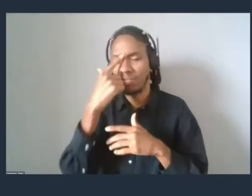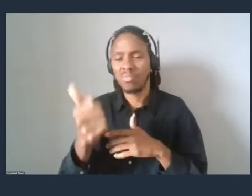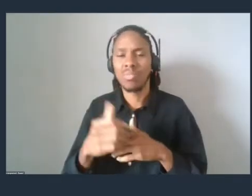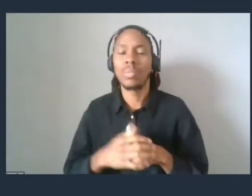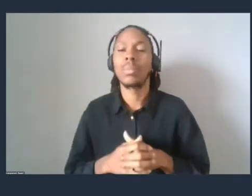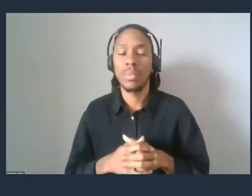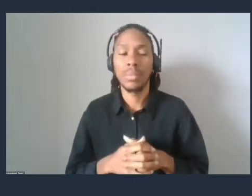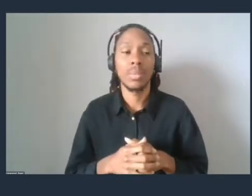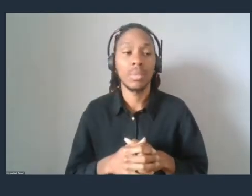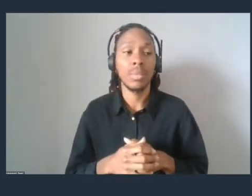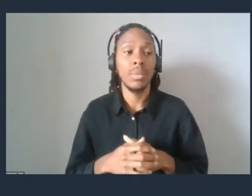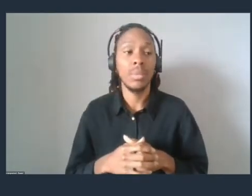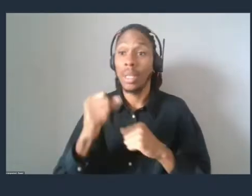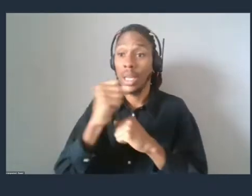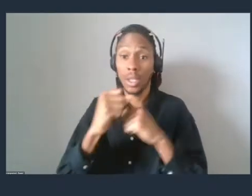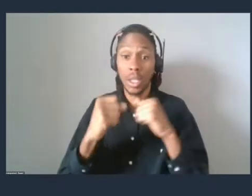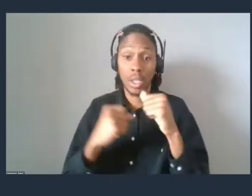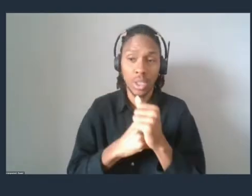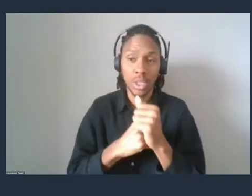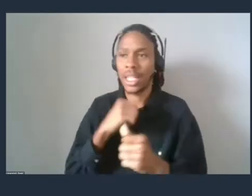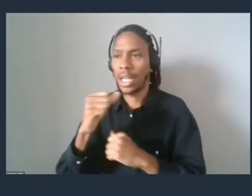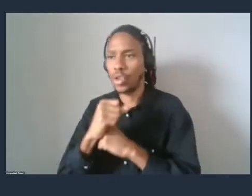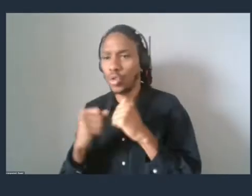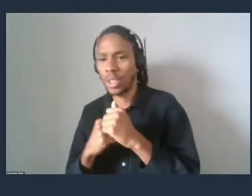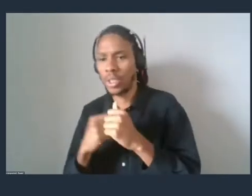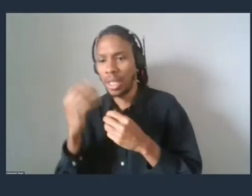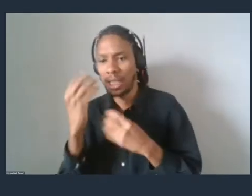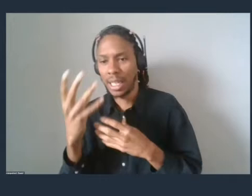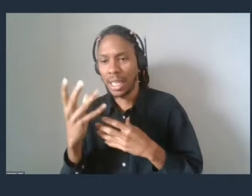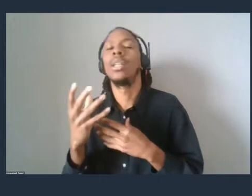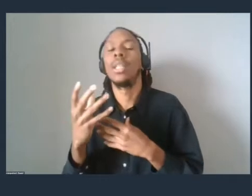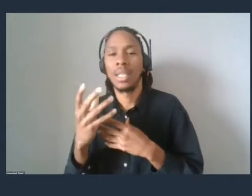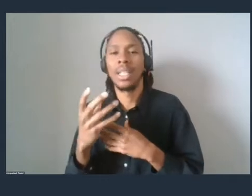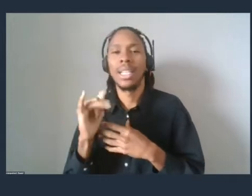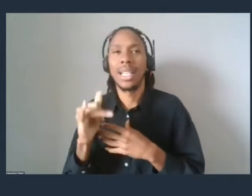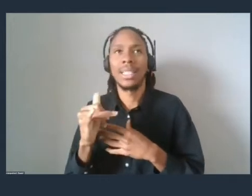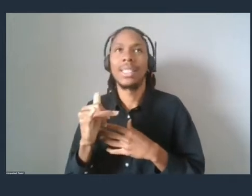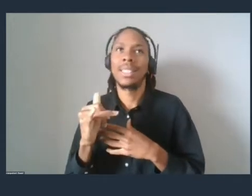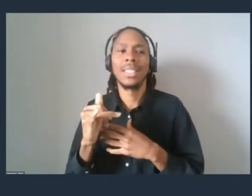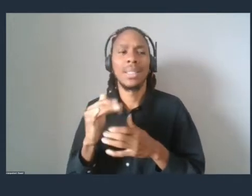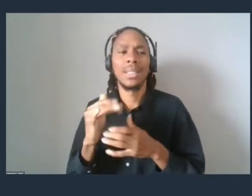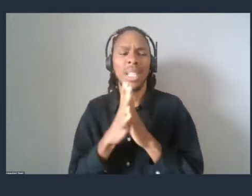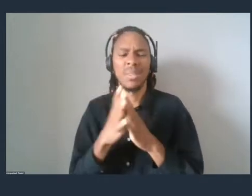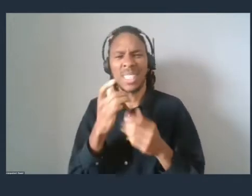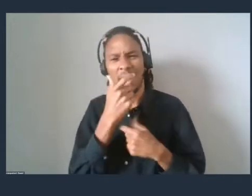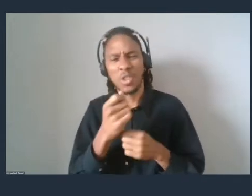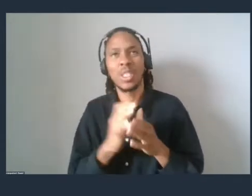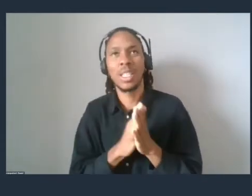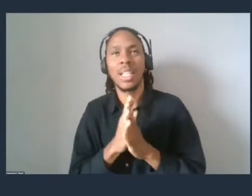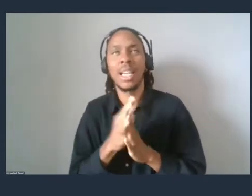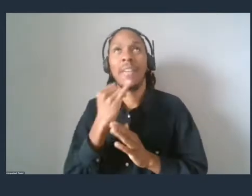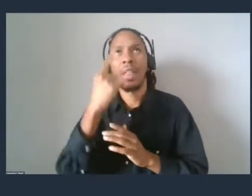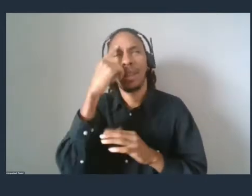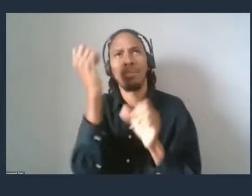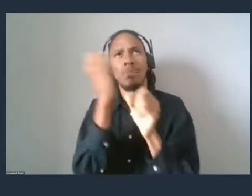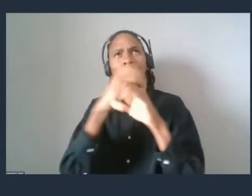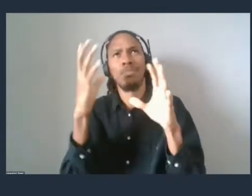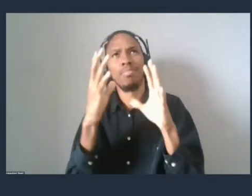But the structured and unstructured data, this is where it gets interesting, right? Because if you think about the kinds of data